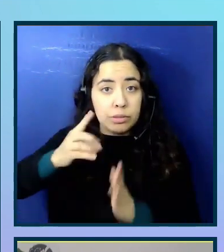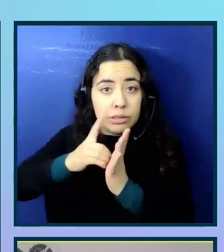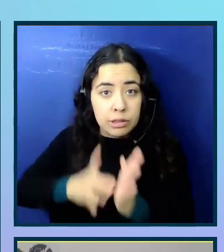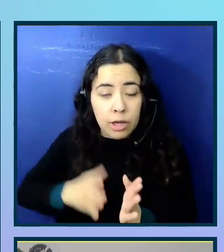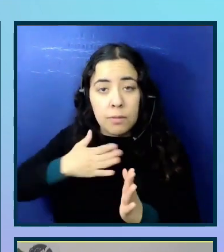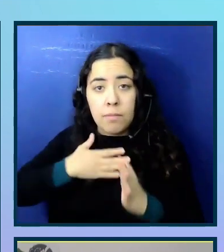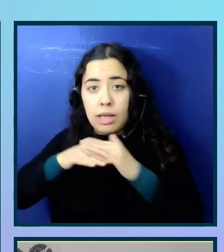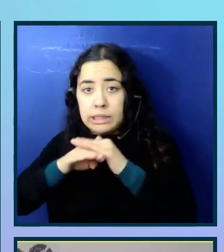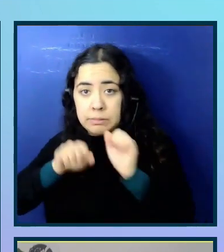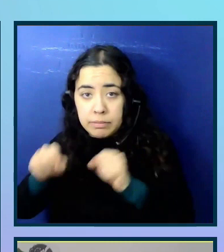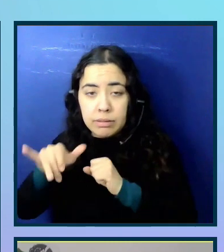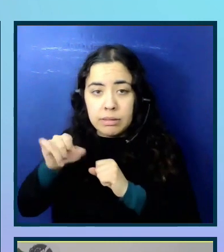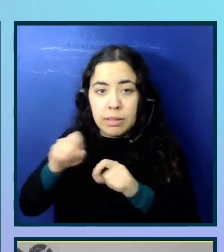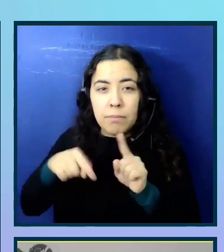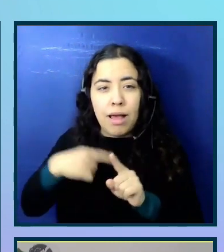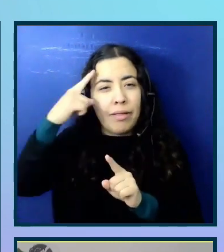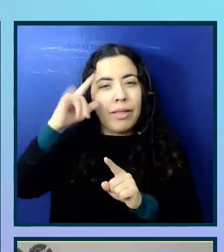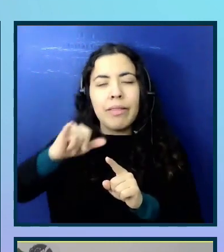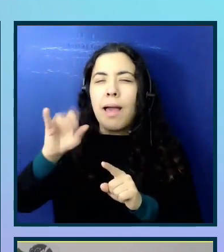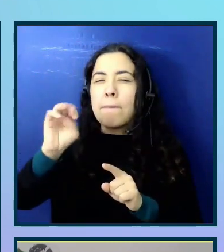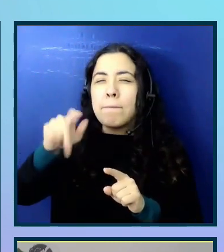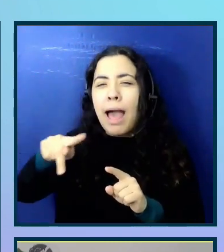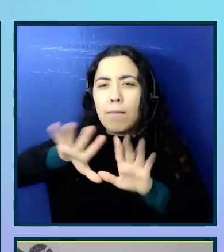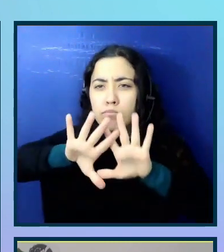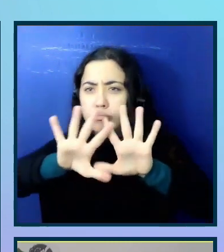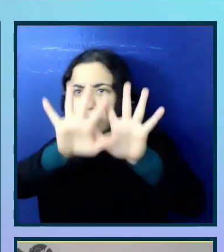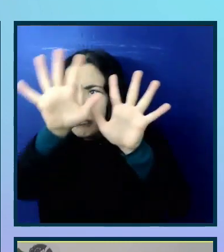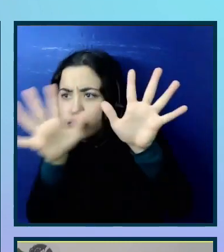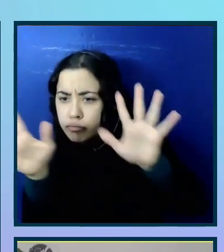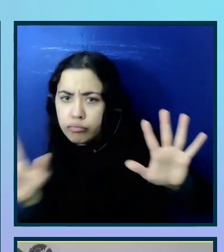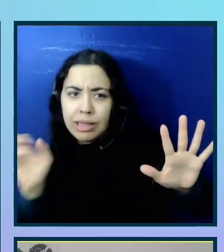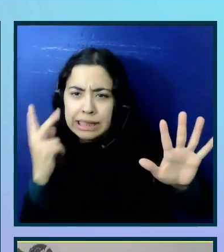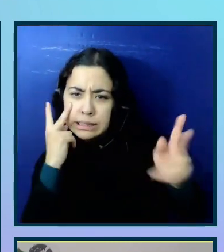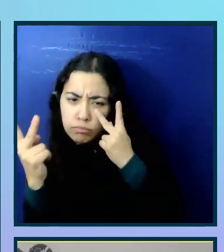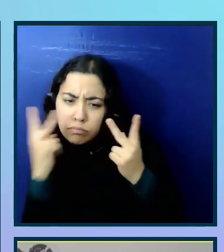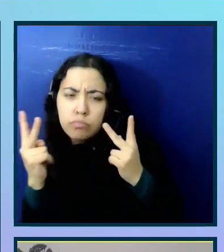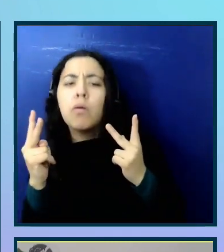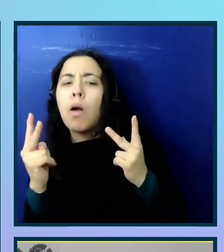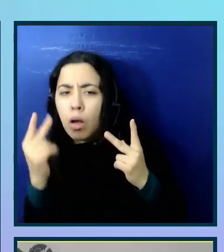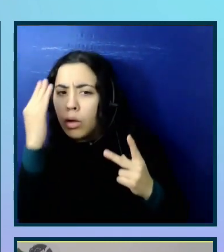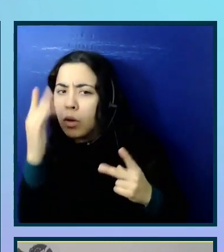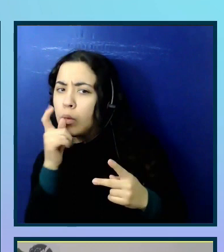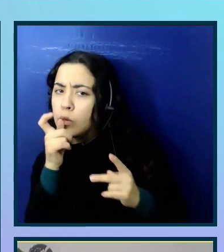But I think building such a map with a team can help because then you can see who's comfortable documenting what,